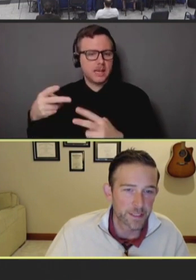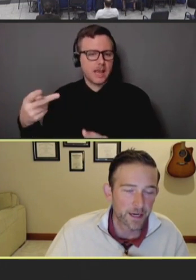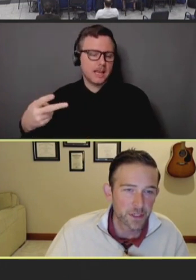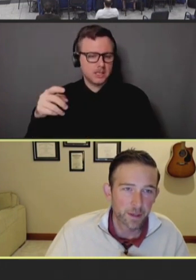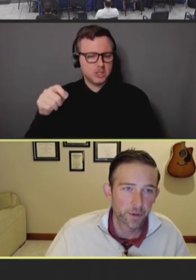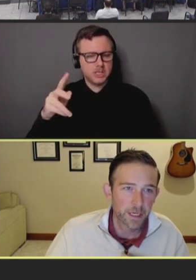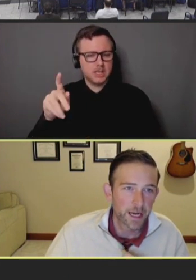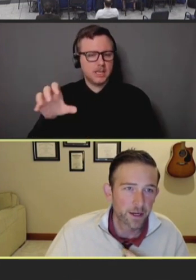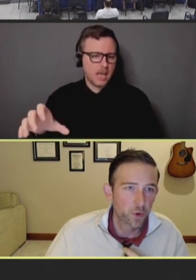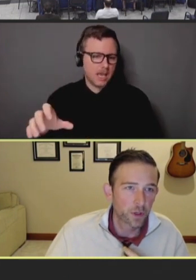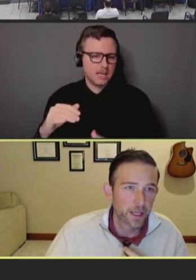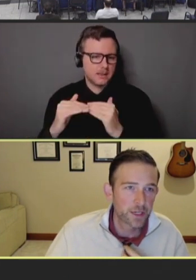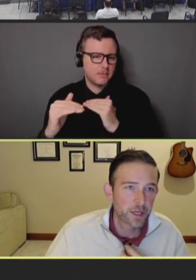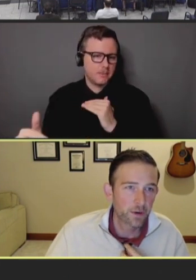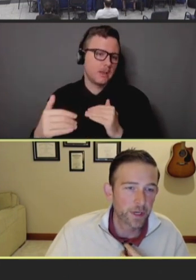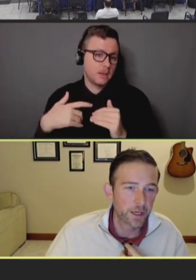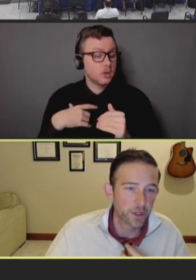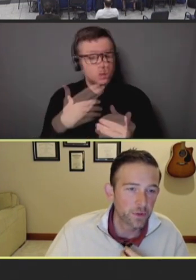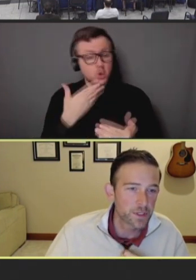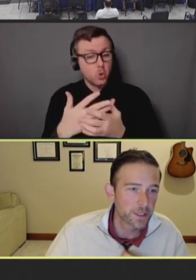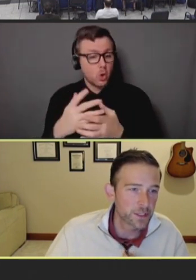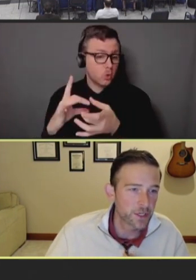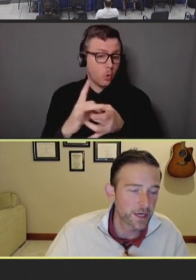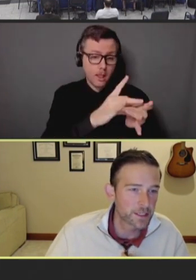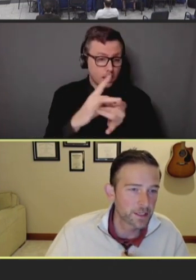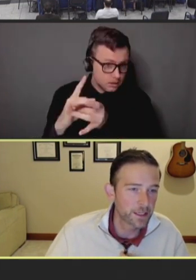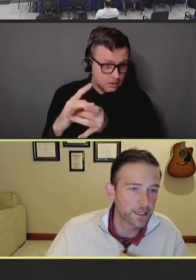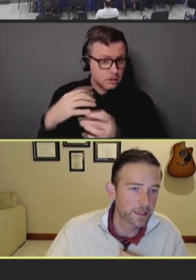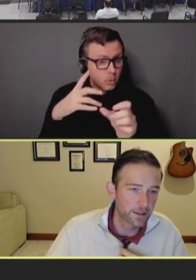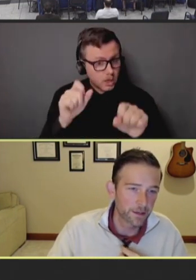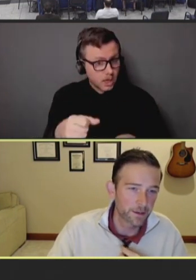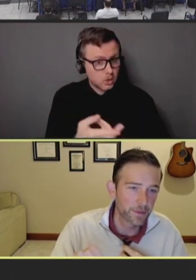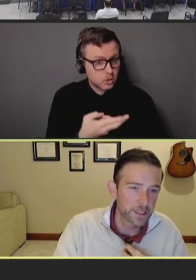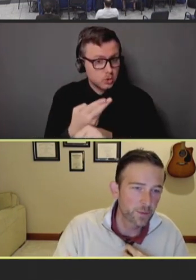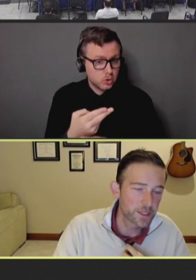There's actually a pretty tight correlation, and we can use the genetics -- the sequencing